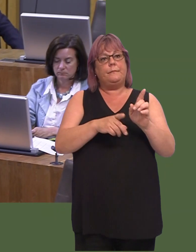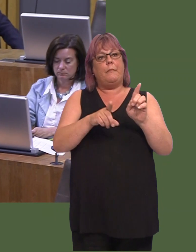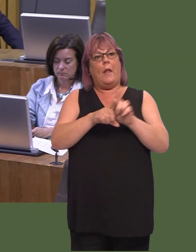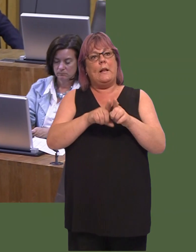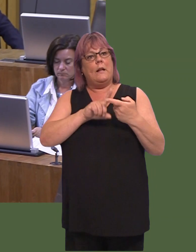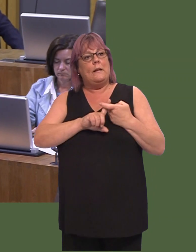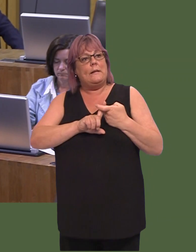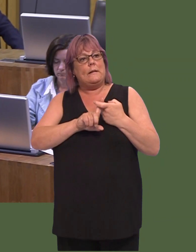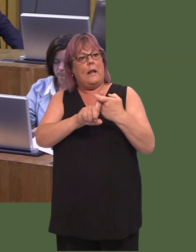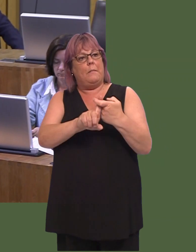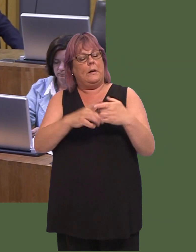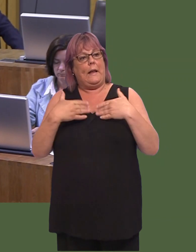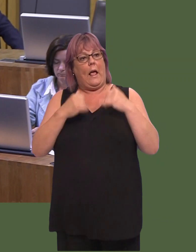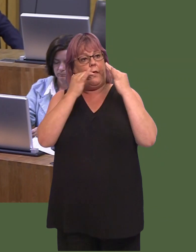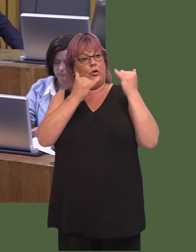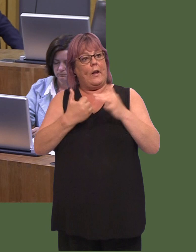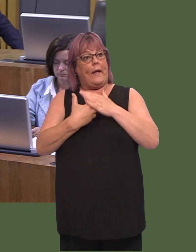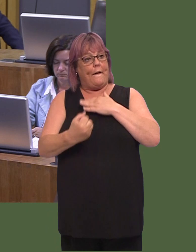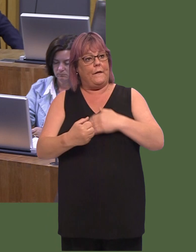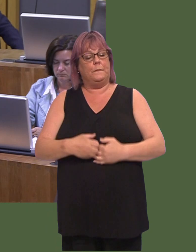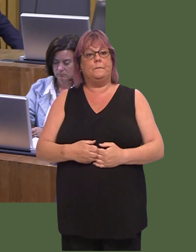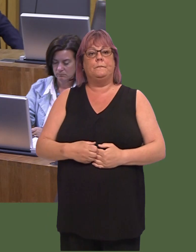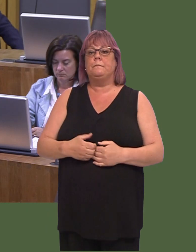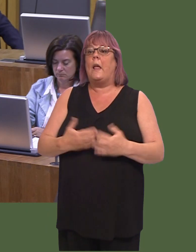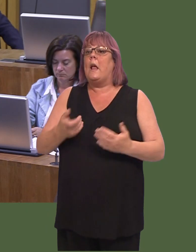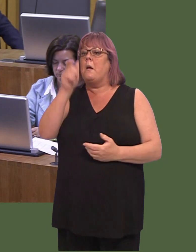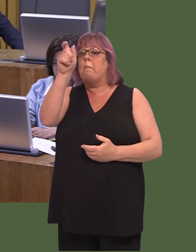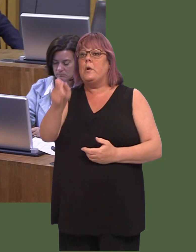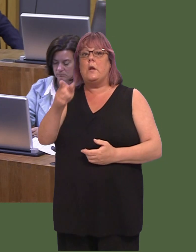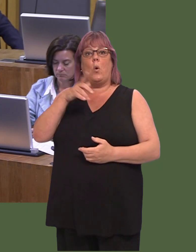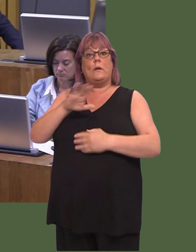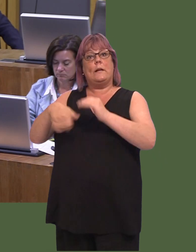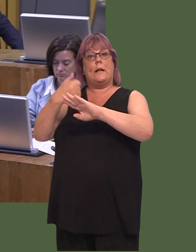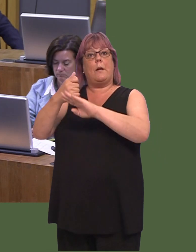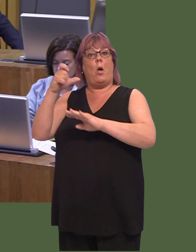an eco-code and a sustainability health check, and we do refer any individual looking to